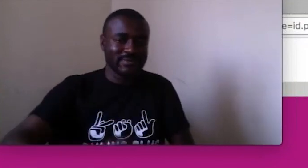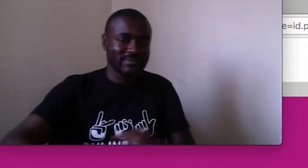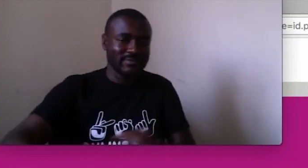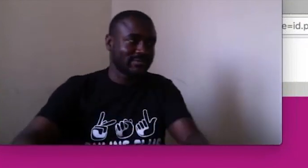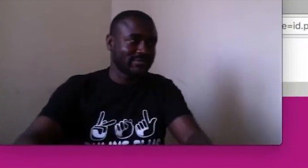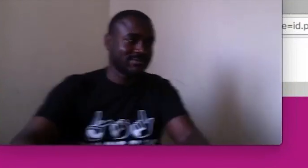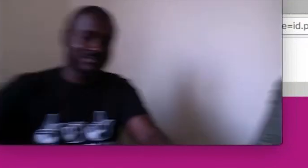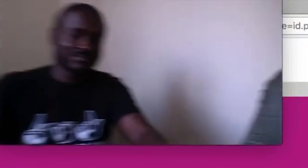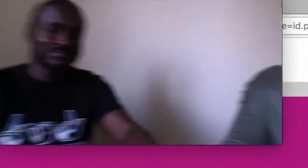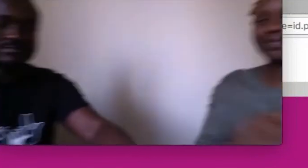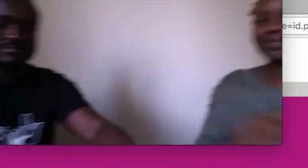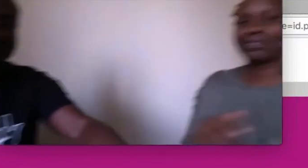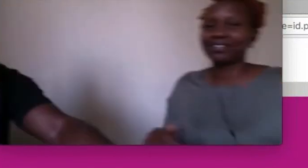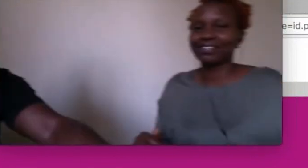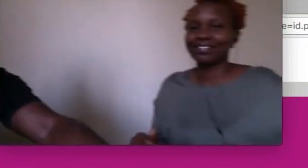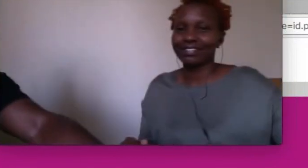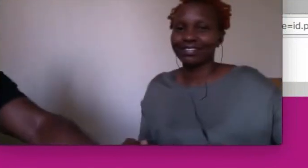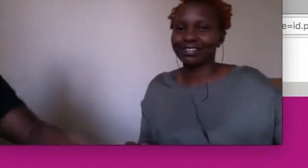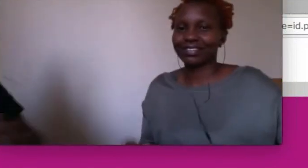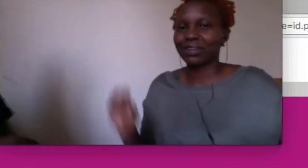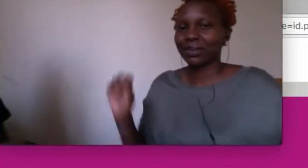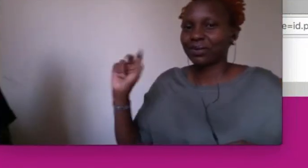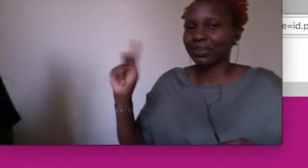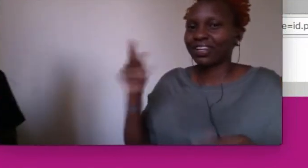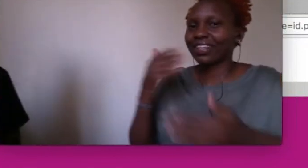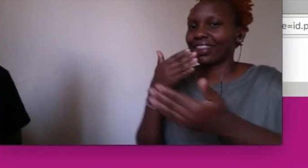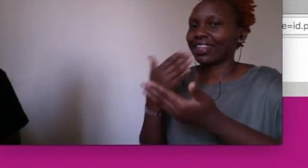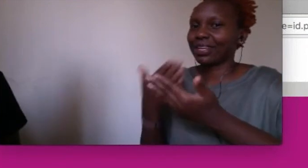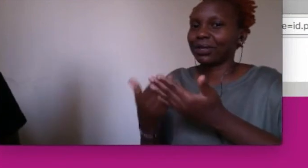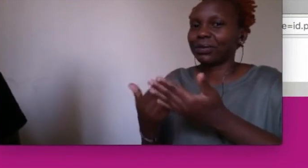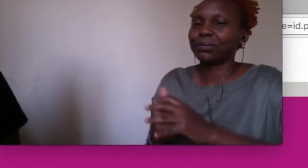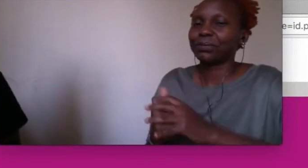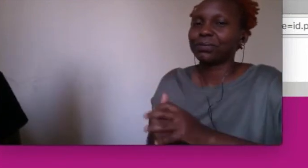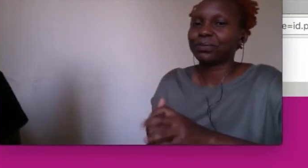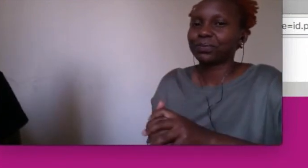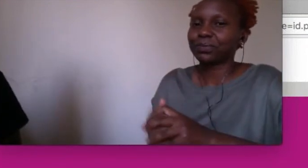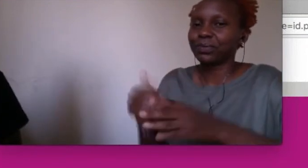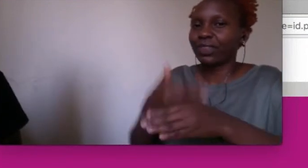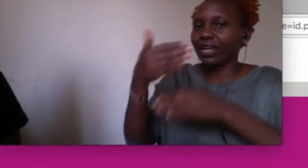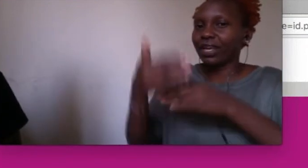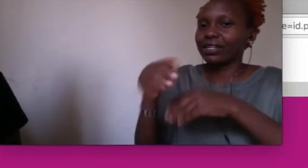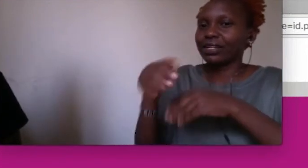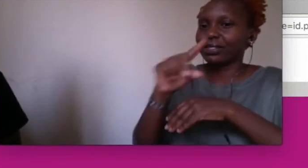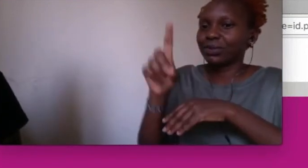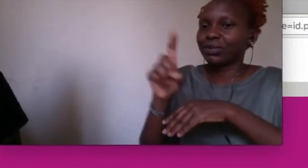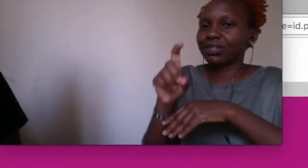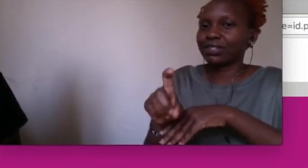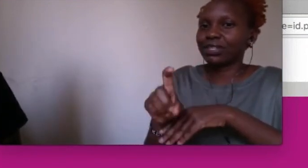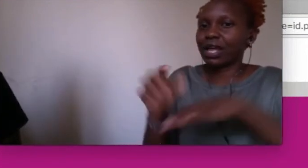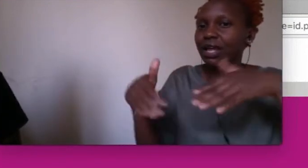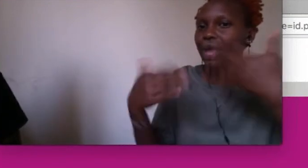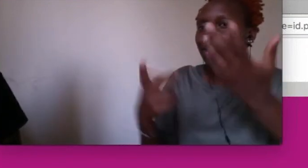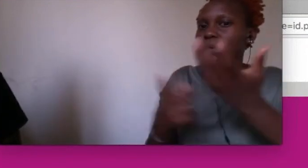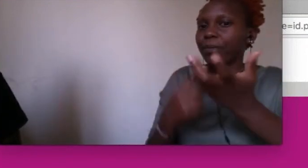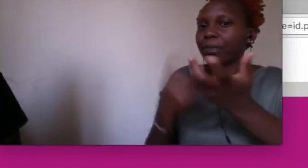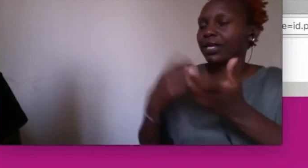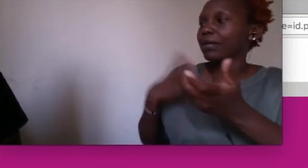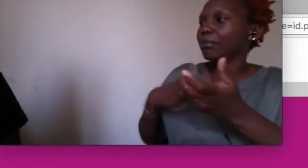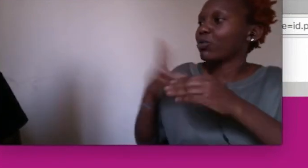Thank you Okay, thank you The next question is How many people are using Sex eLimu?